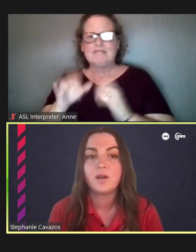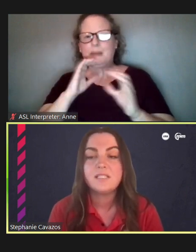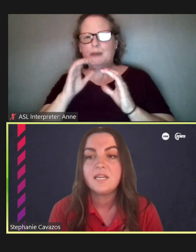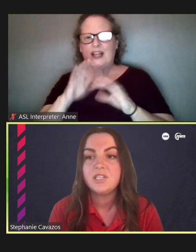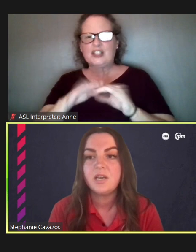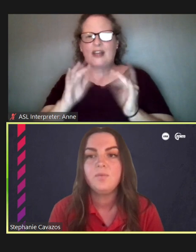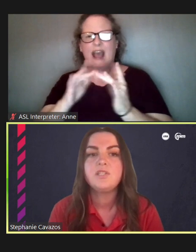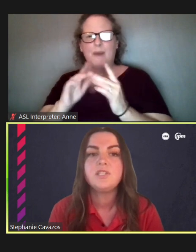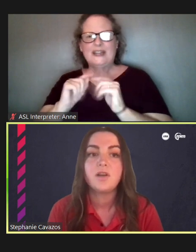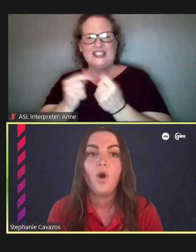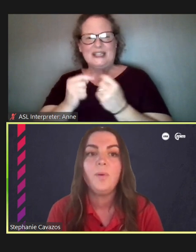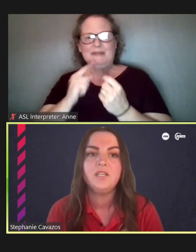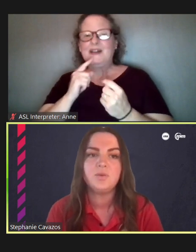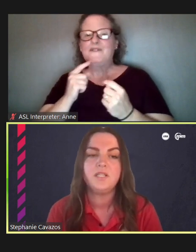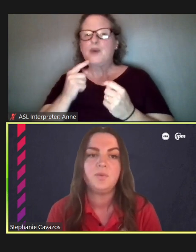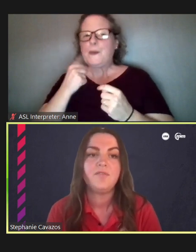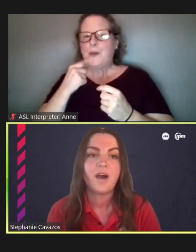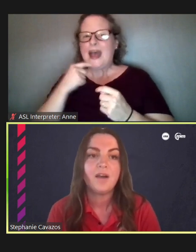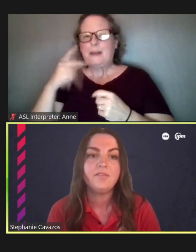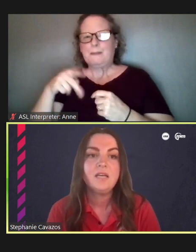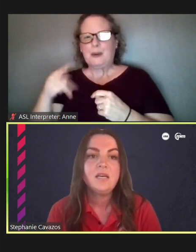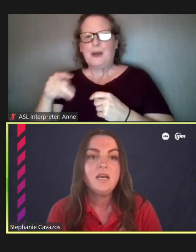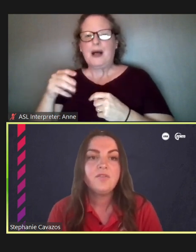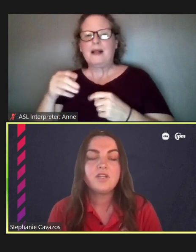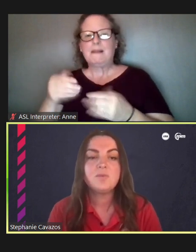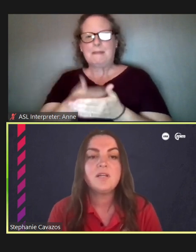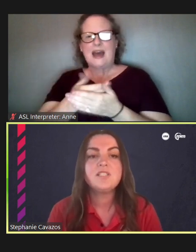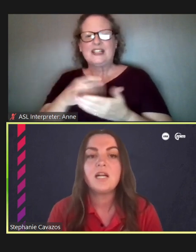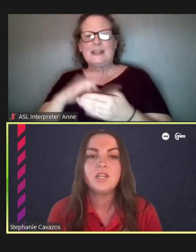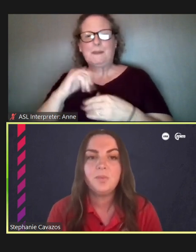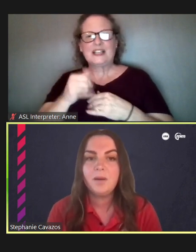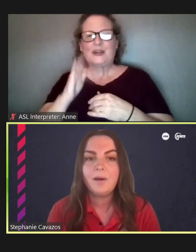Lawrence Station, which is going to open in 2025. First we're going to talk a little bit about